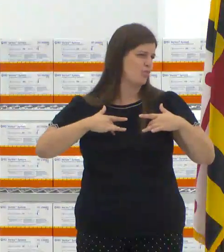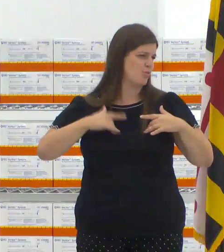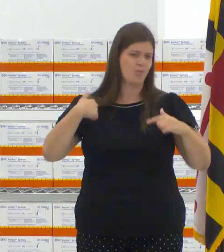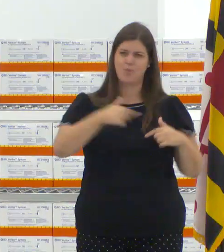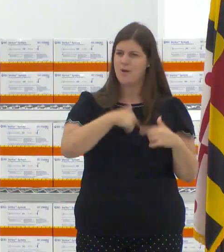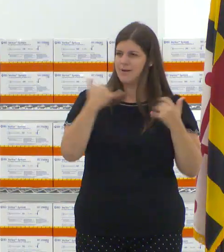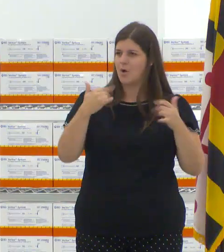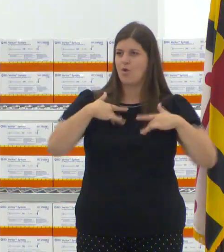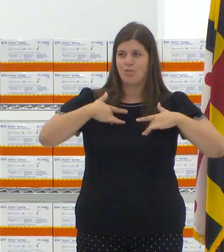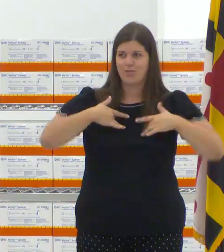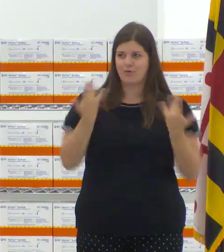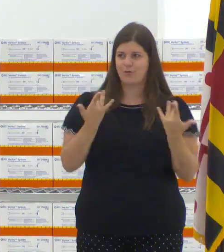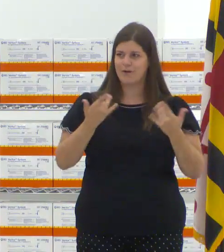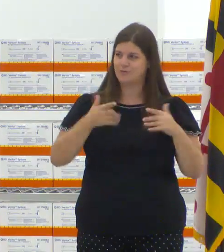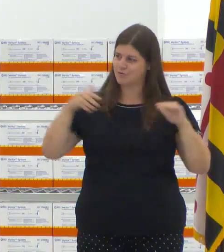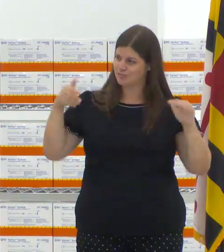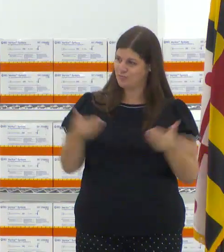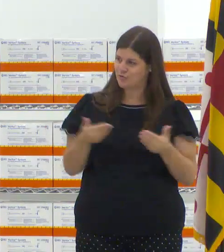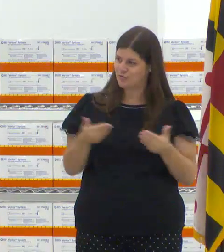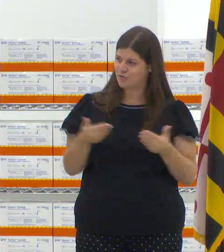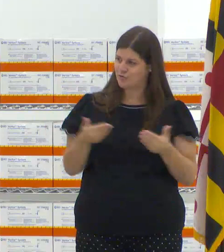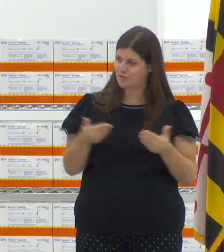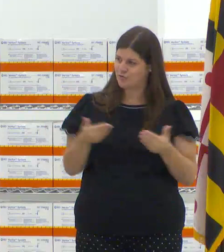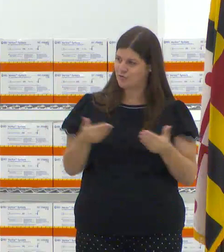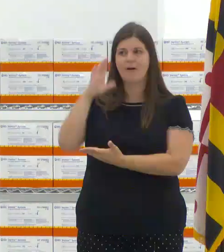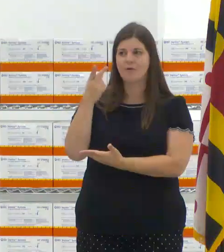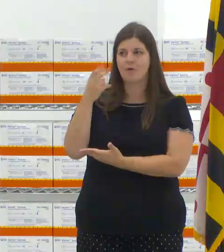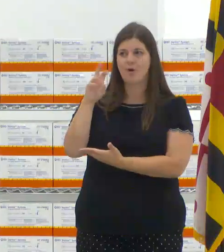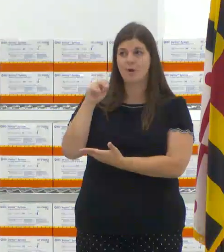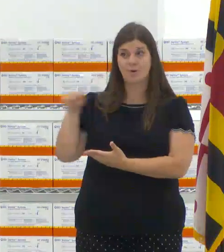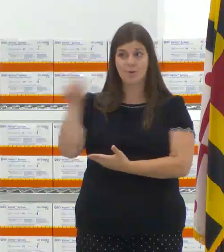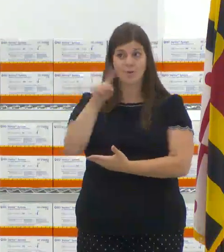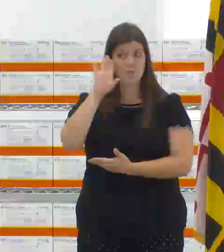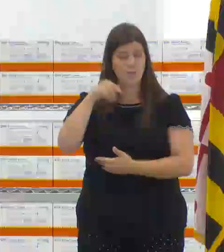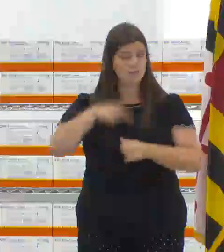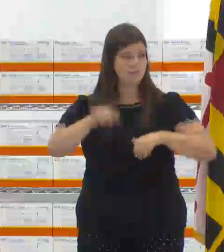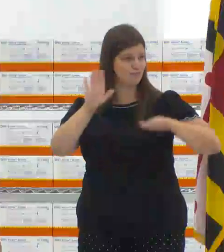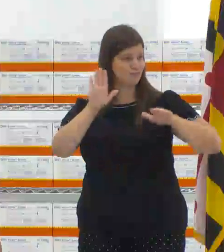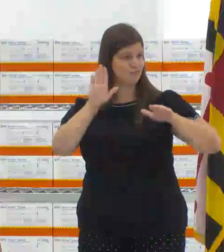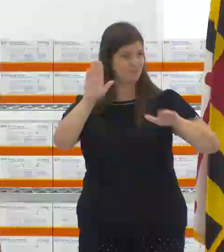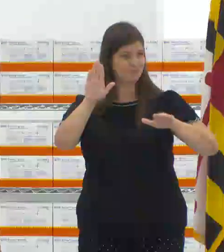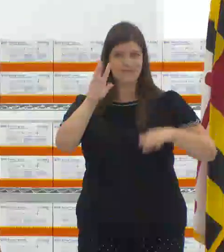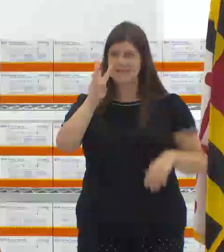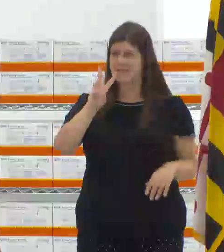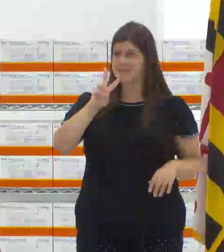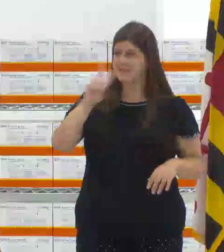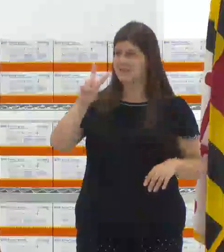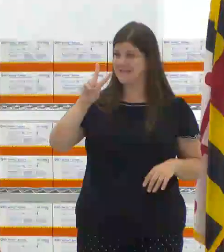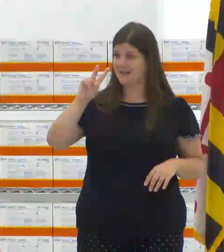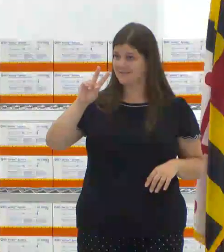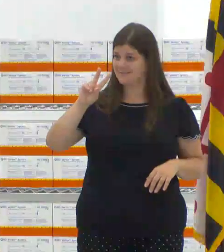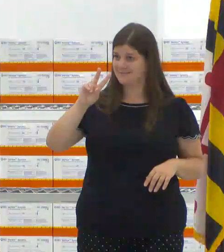testing Department of Health and Human Services, a rapid point-of-care , antigen testing will be in 70 percent of nursing homes throughout the country.